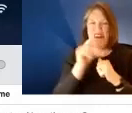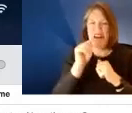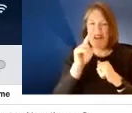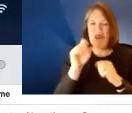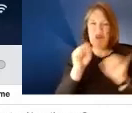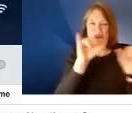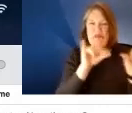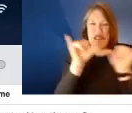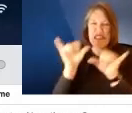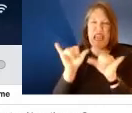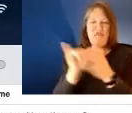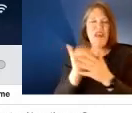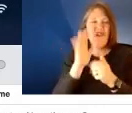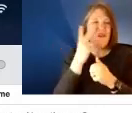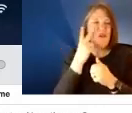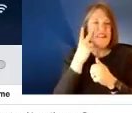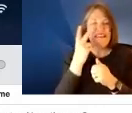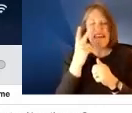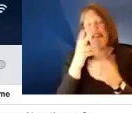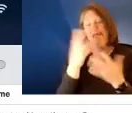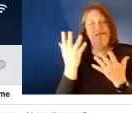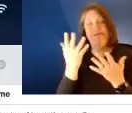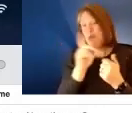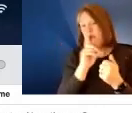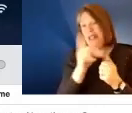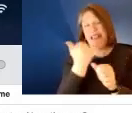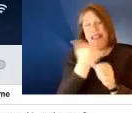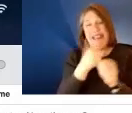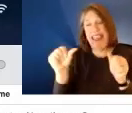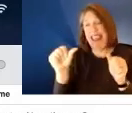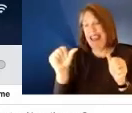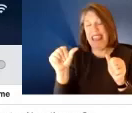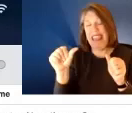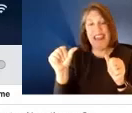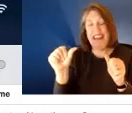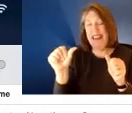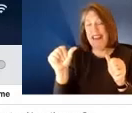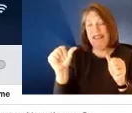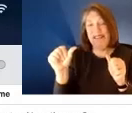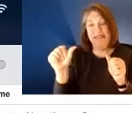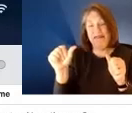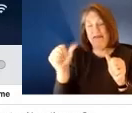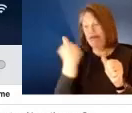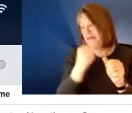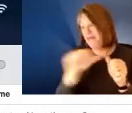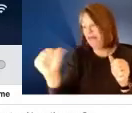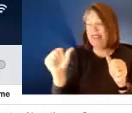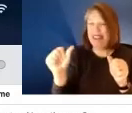that you would 06:55:38 see in any kind of creation system